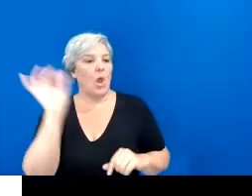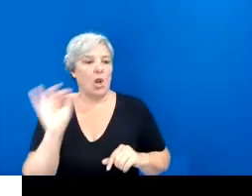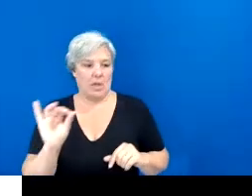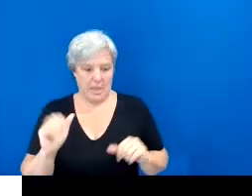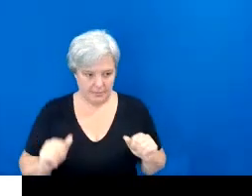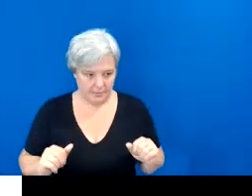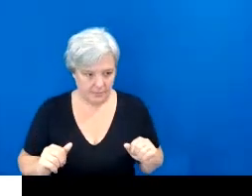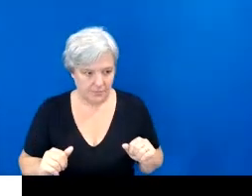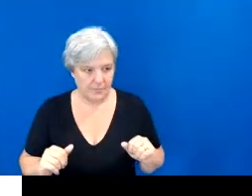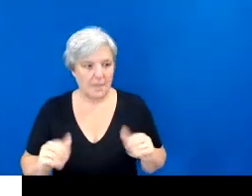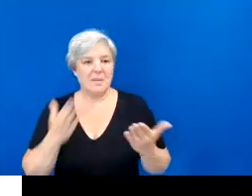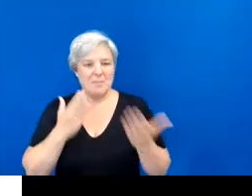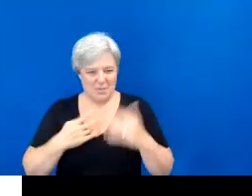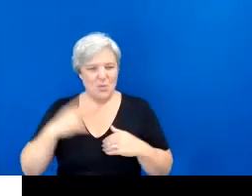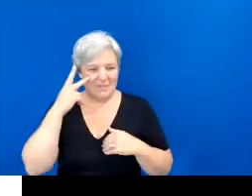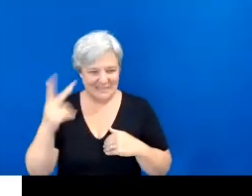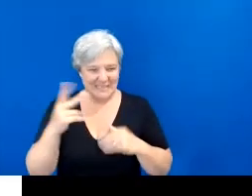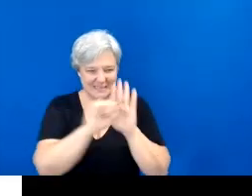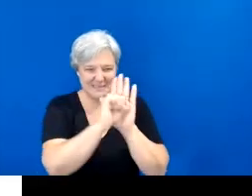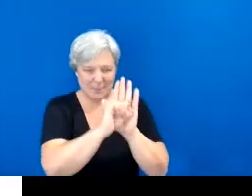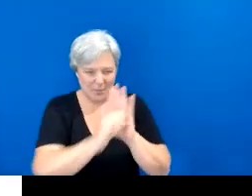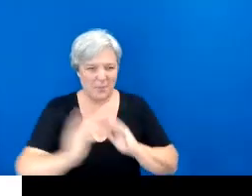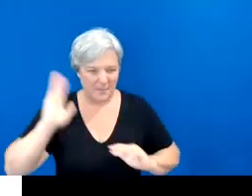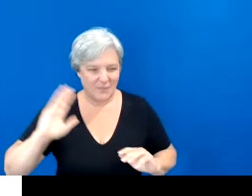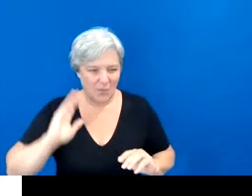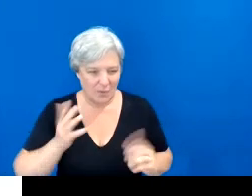You may have seen these or something like this before.